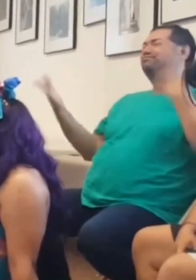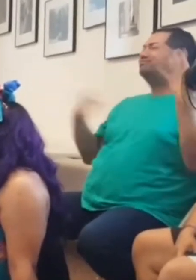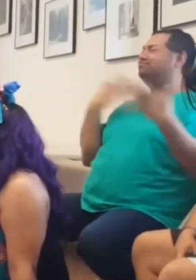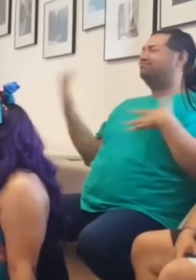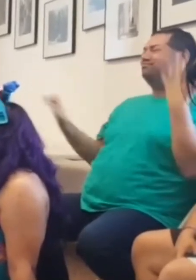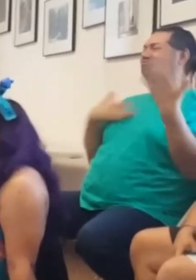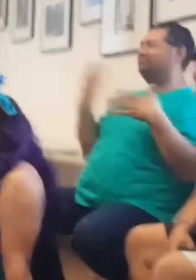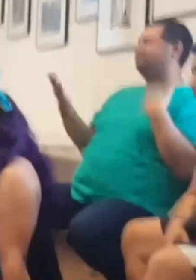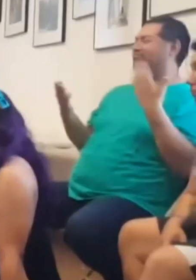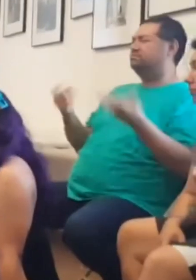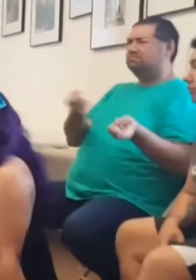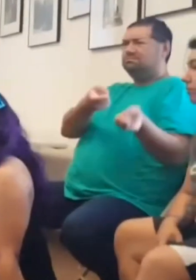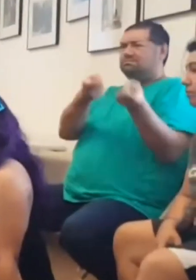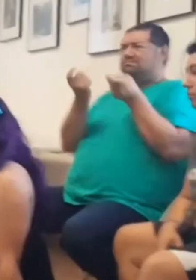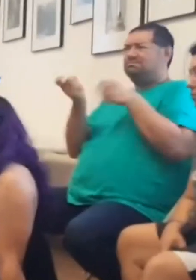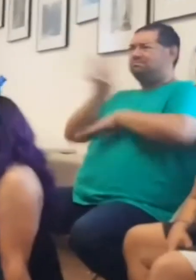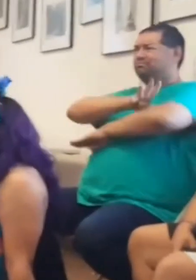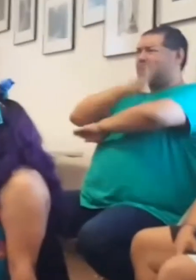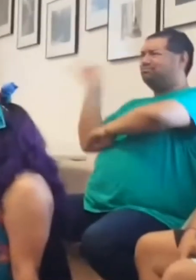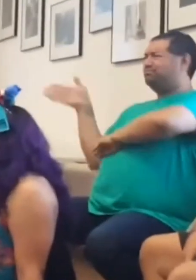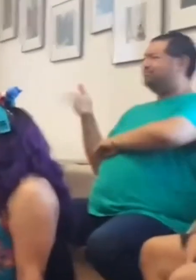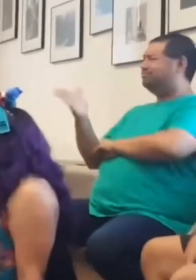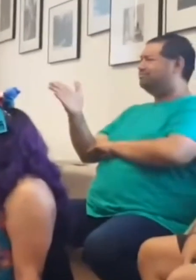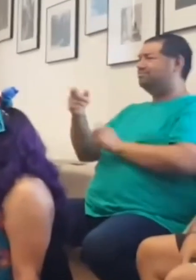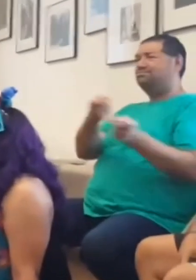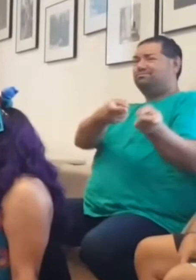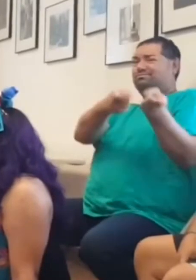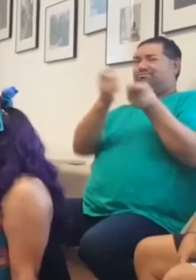"Come on, rainbow fish!" They called. Come and play with us!